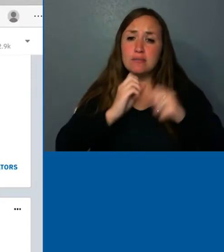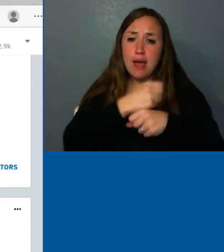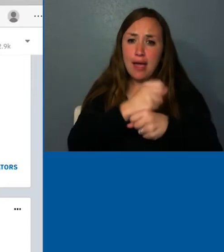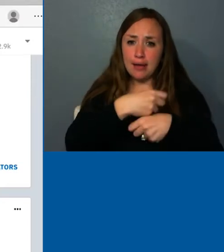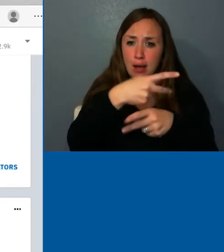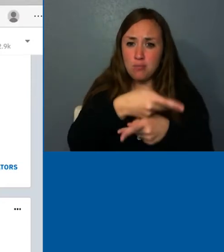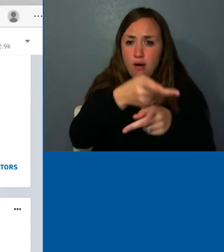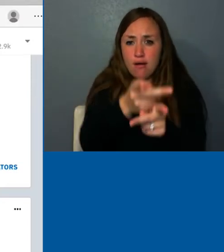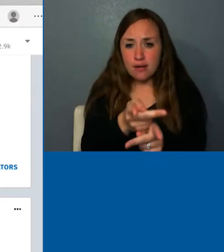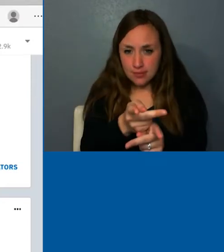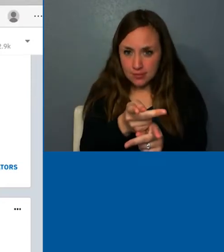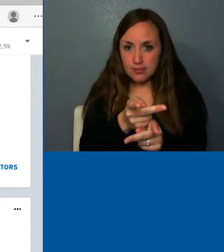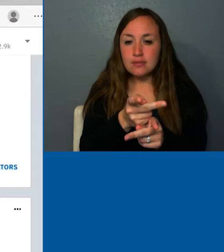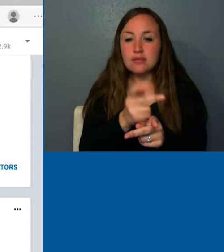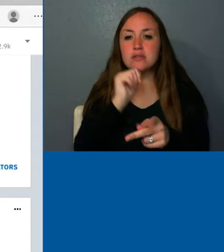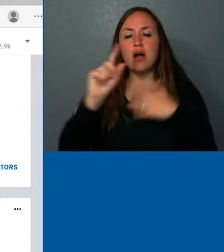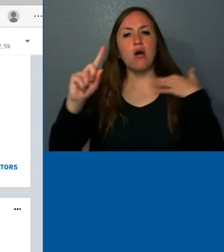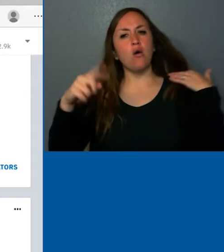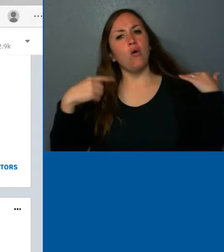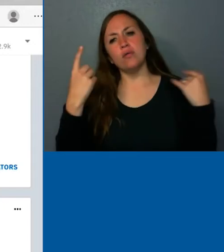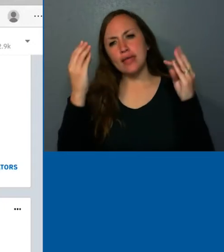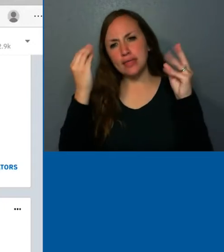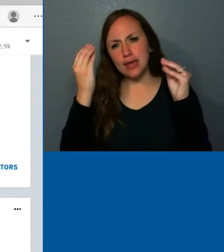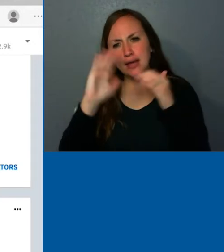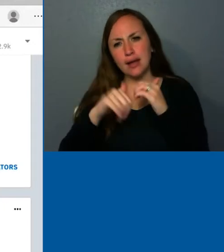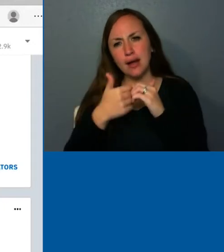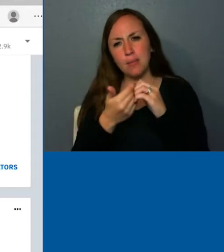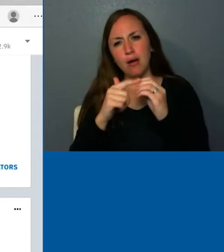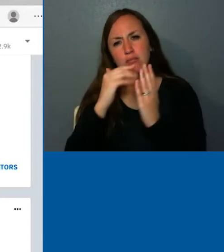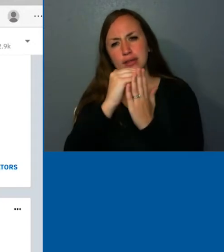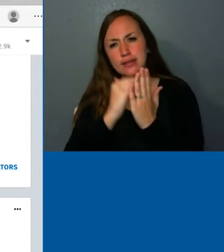not just by thinking about lists of compliance,